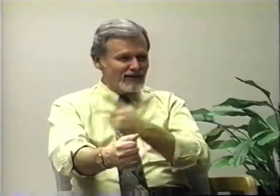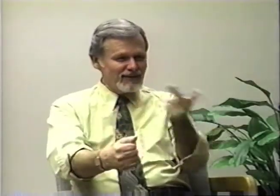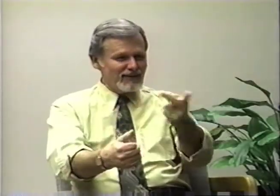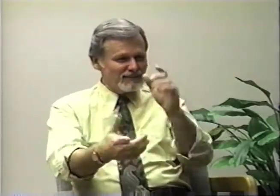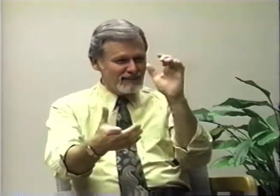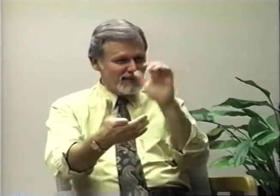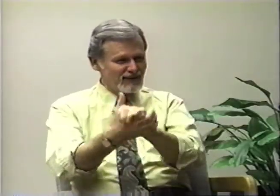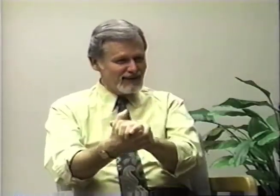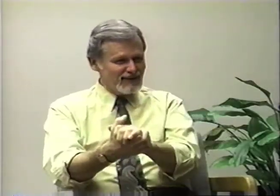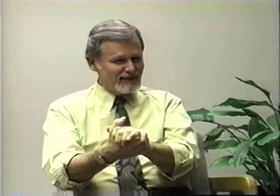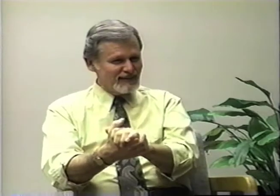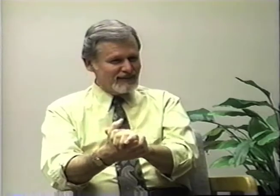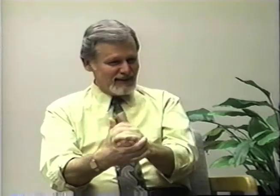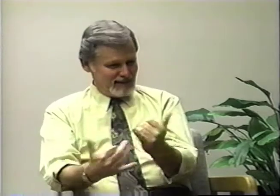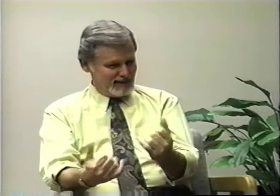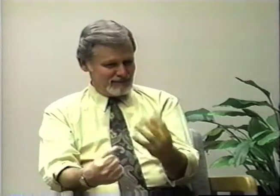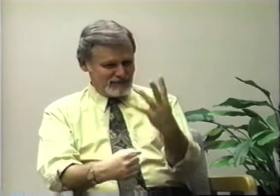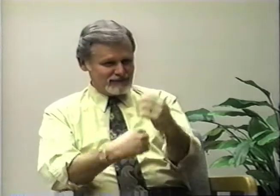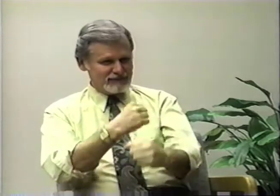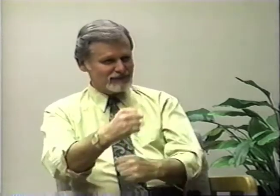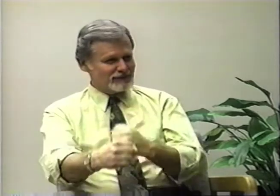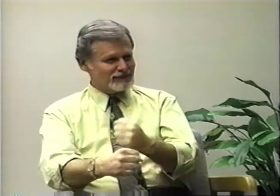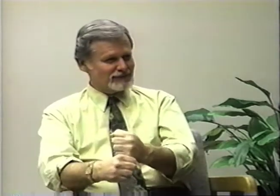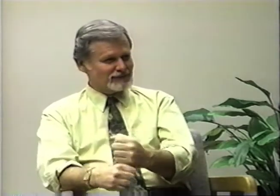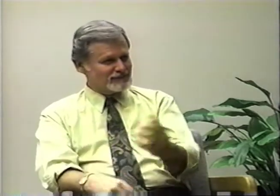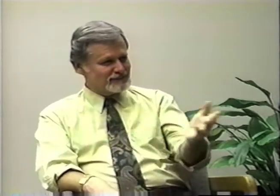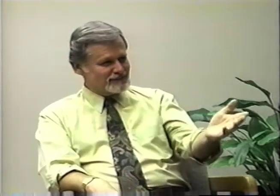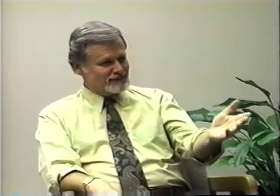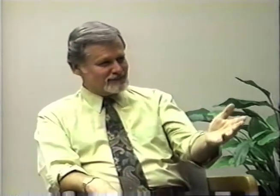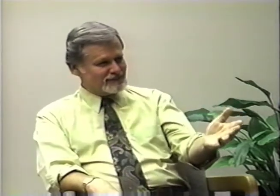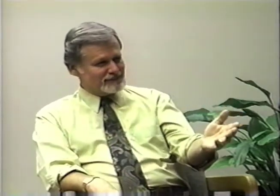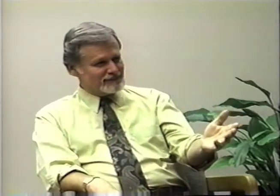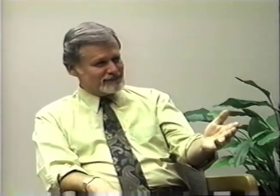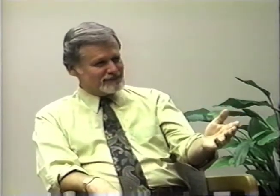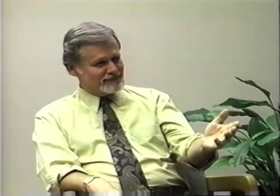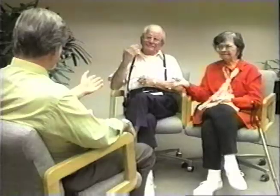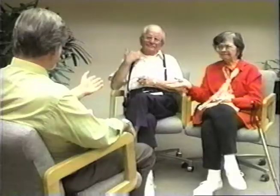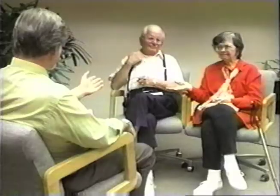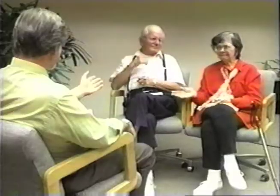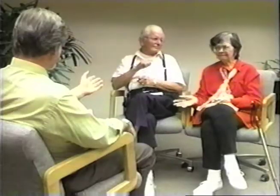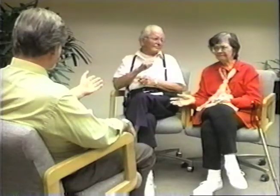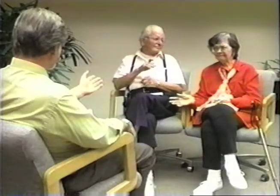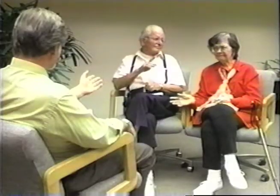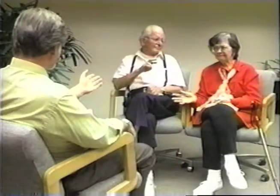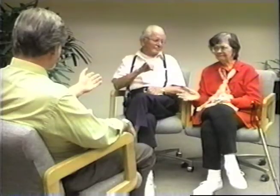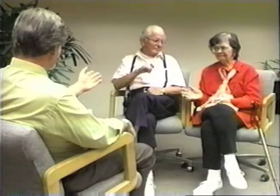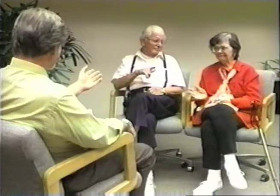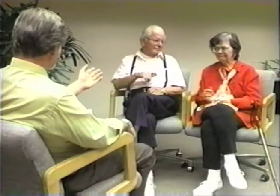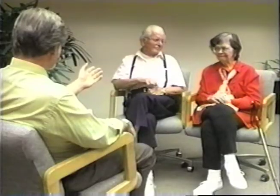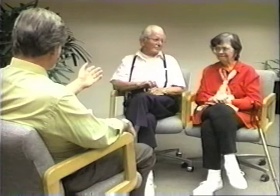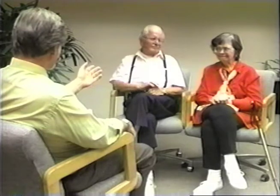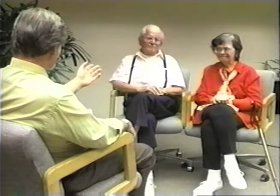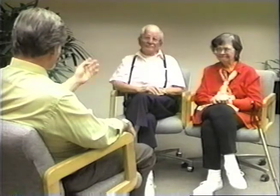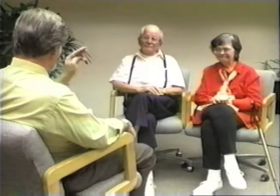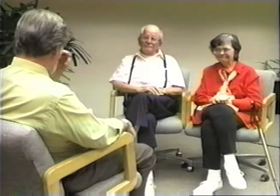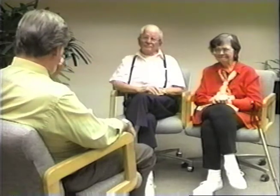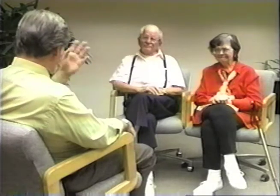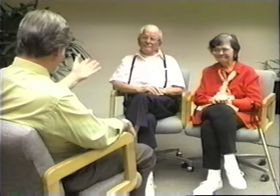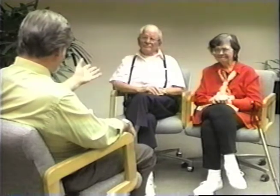How long have you two been married? Has it been fifty years? Lloyd? Yes, as of last April.